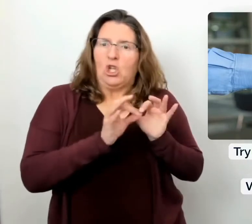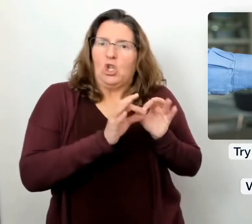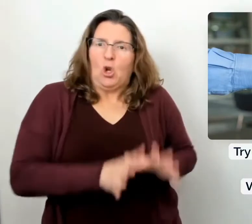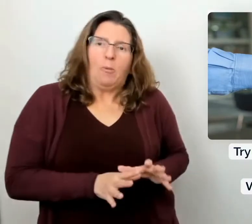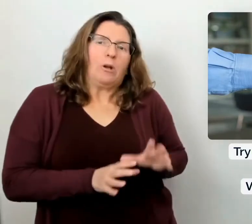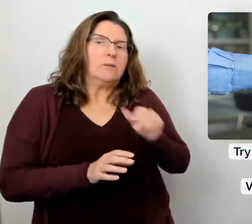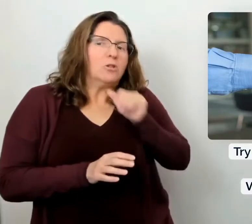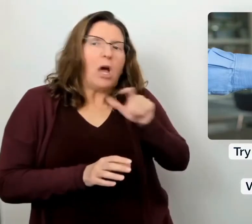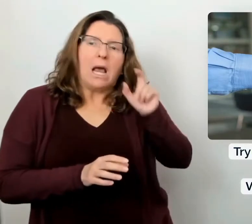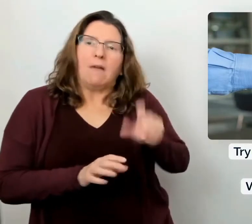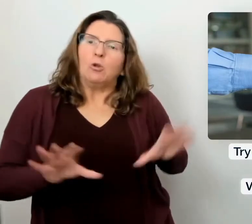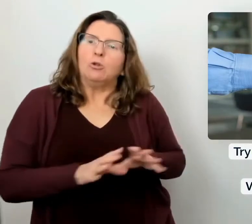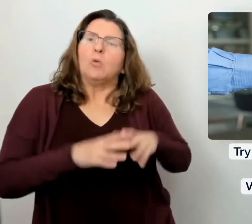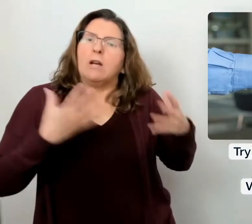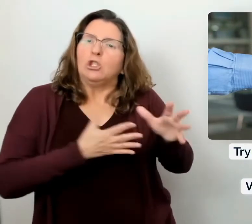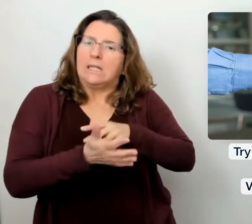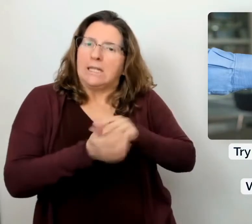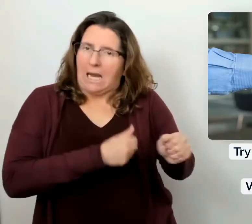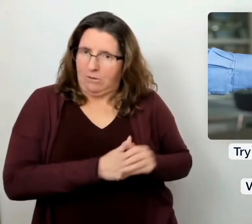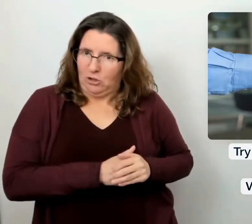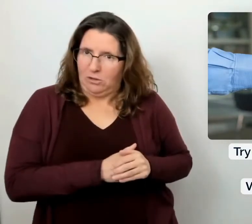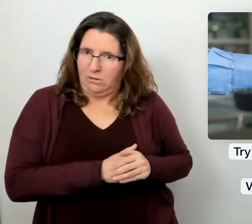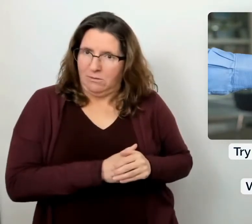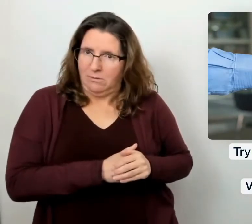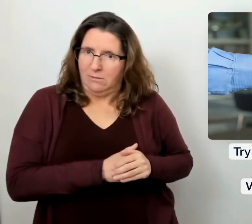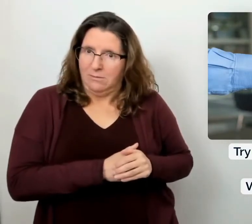A student for whom they couldn't cause as much damage.